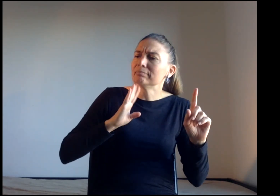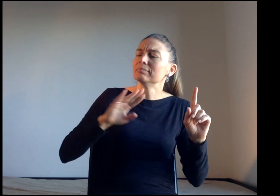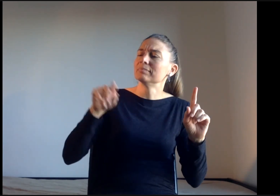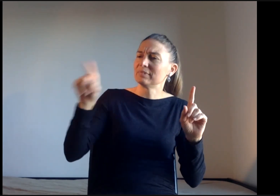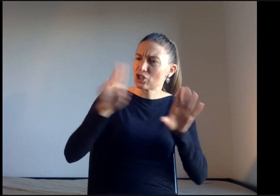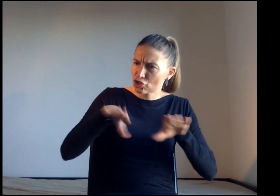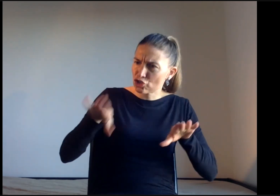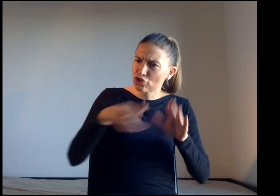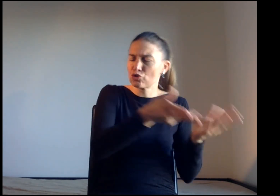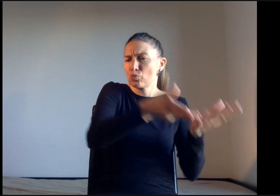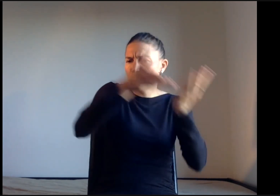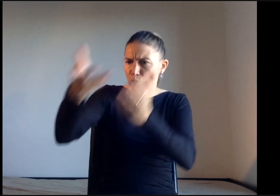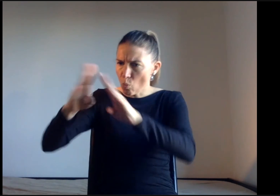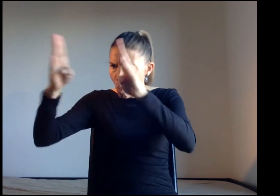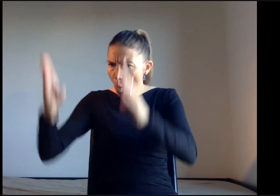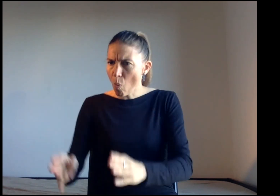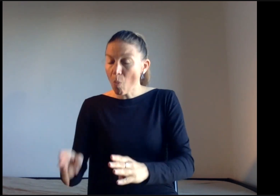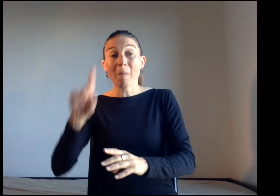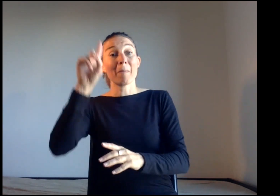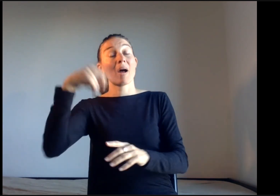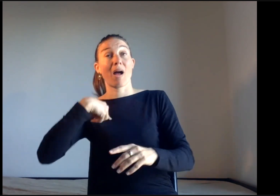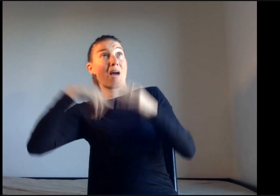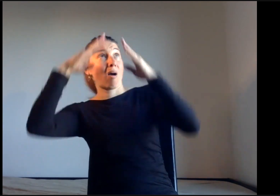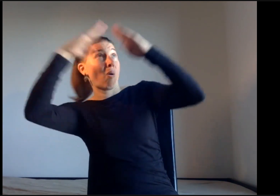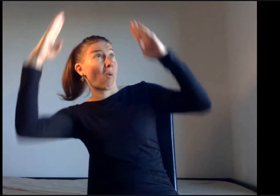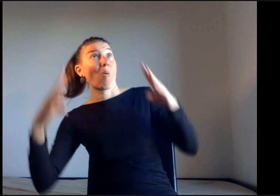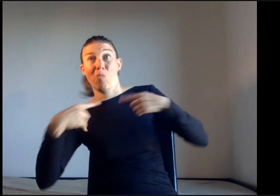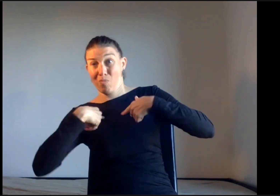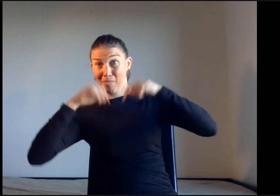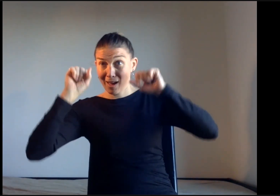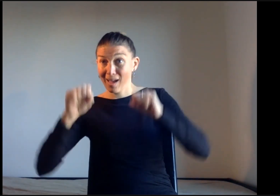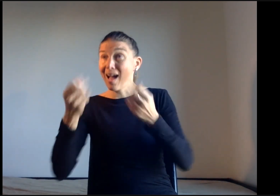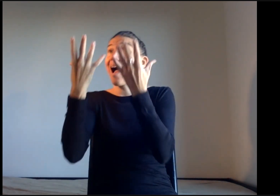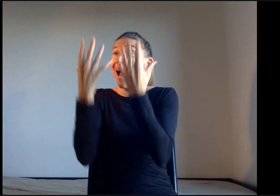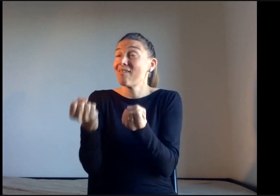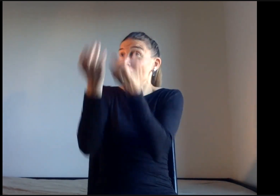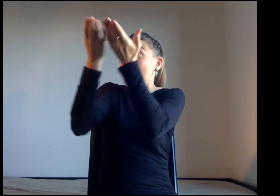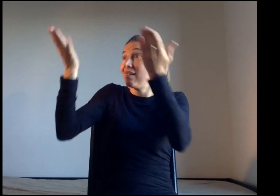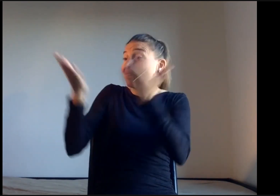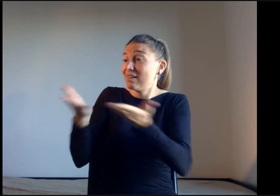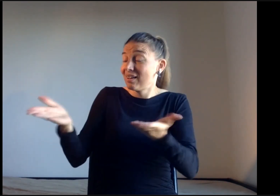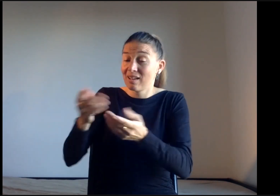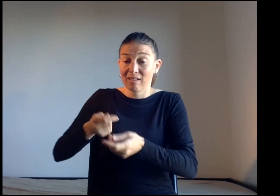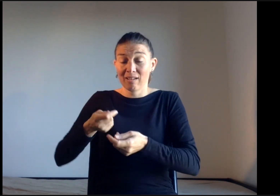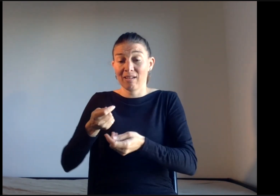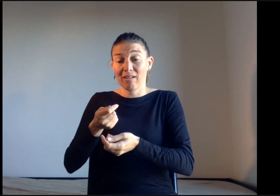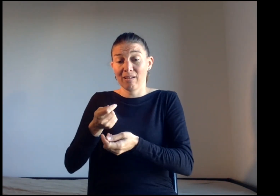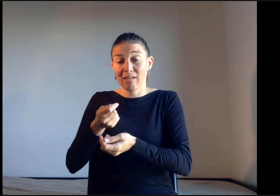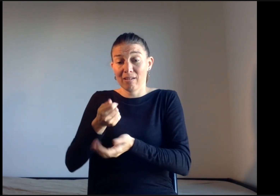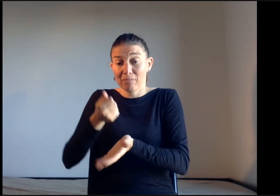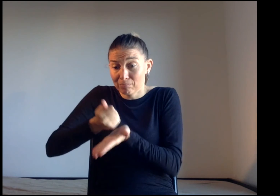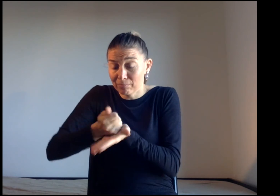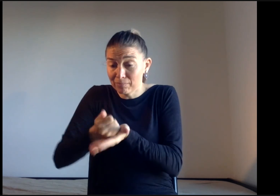to properly care for these children and adults with disabilities. So these families need respite.